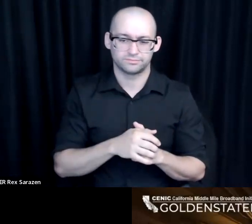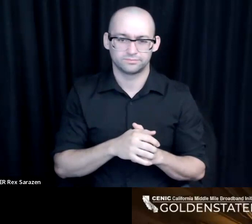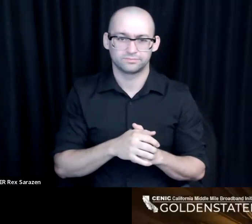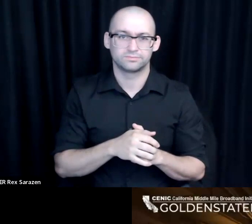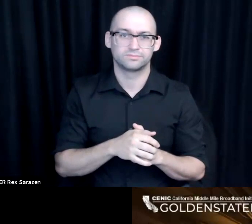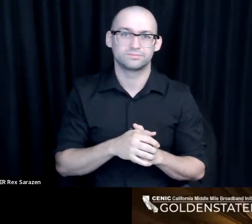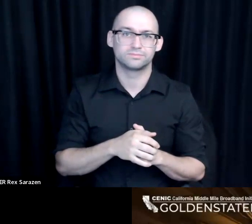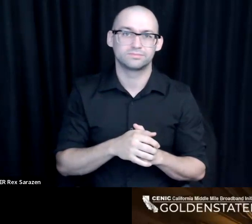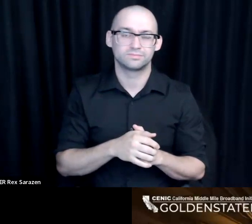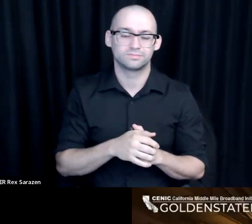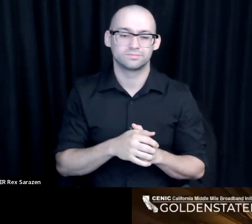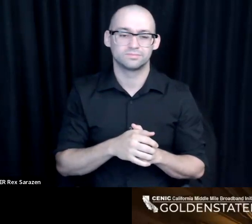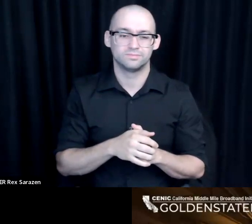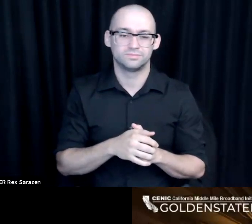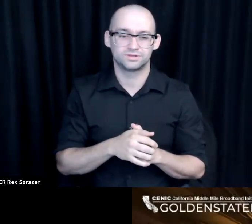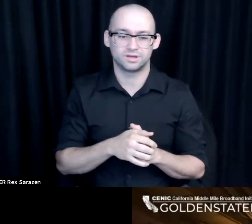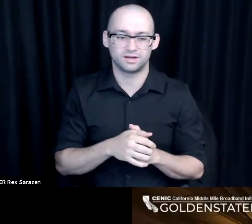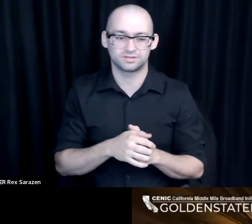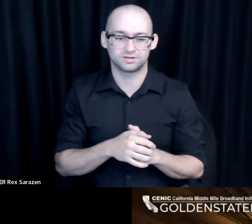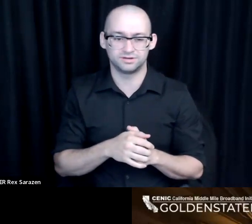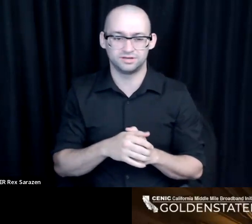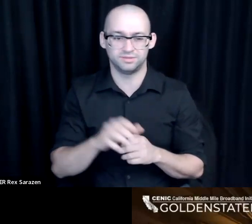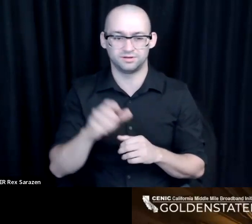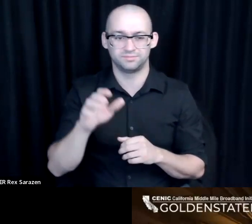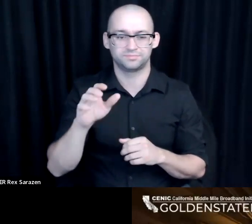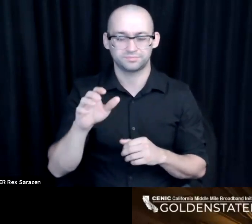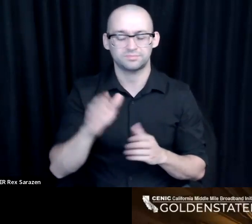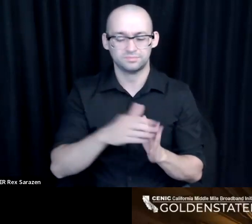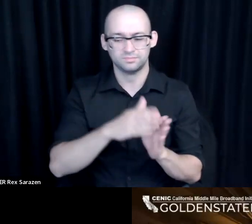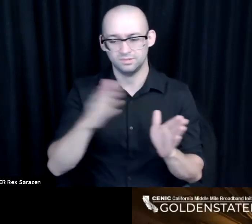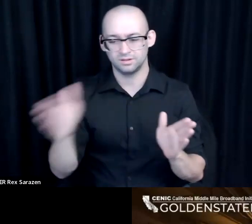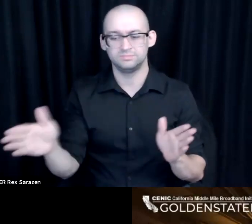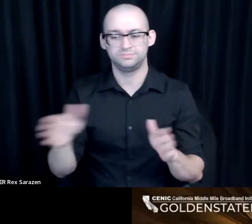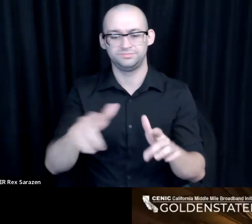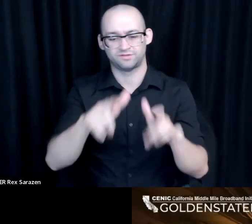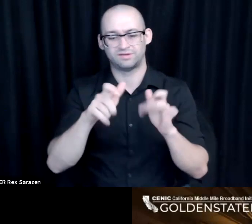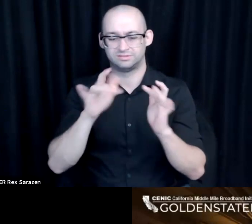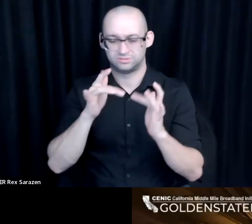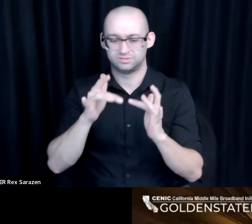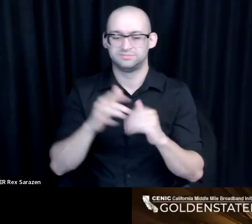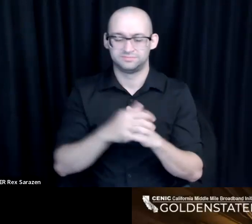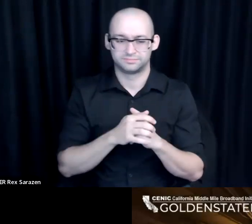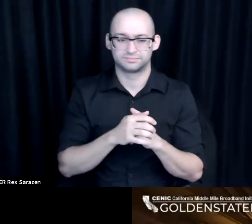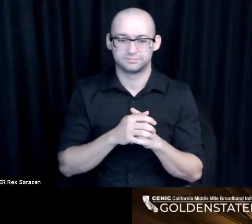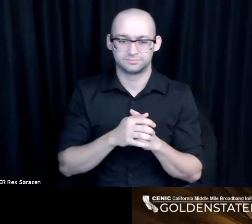support and foundational knowledge across the board of broadband, and you know, some of the many